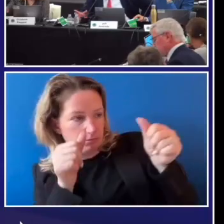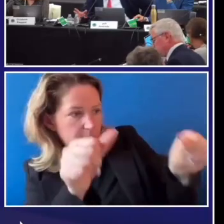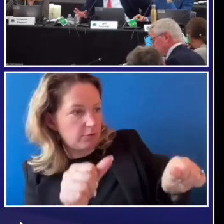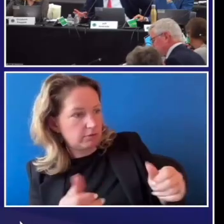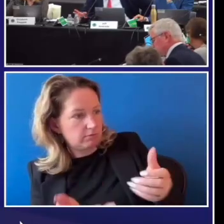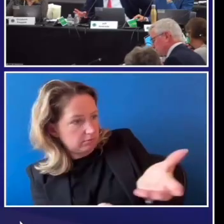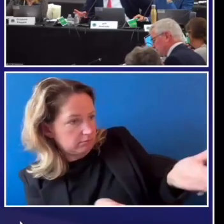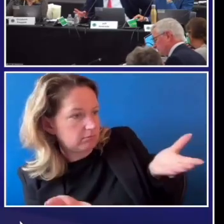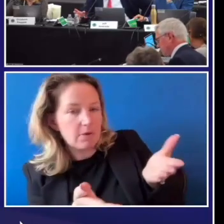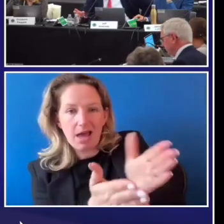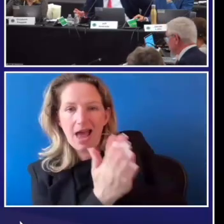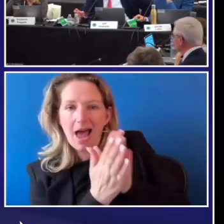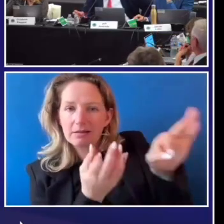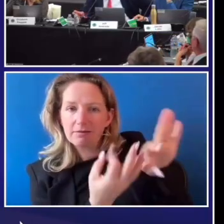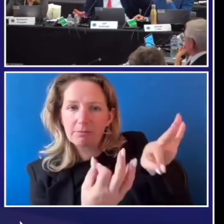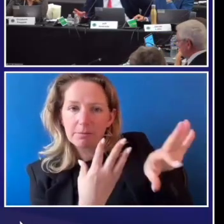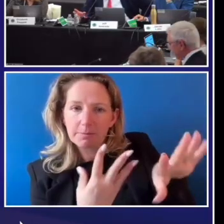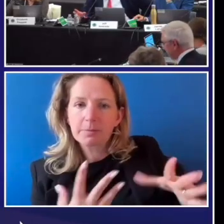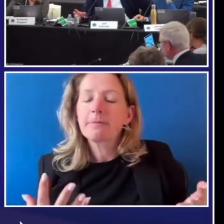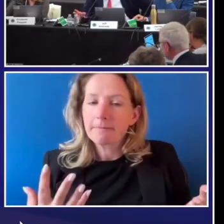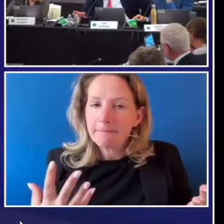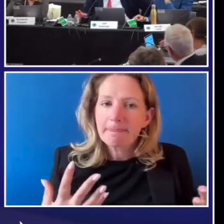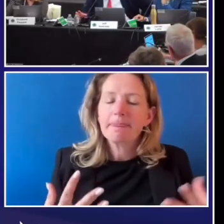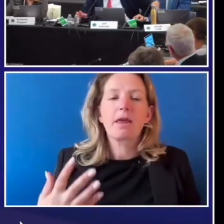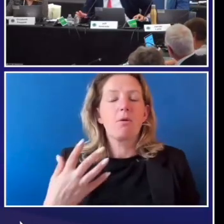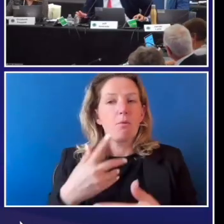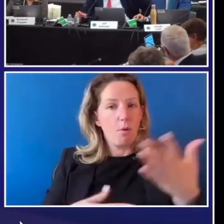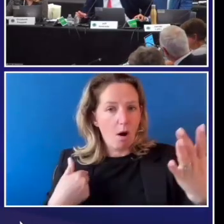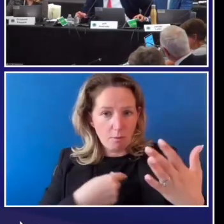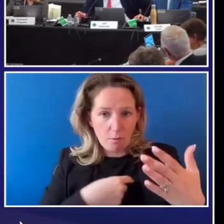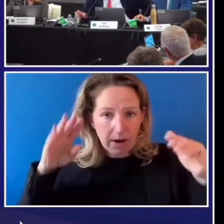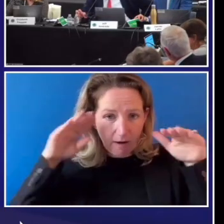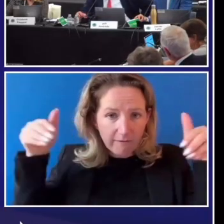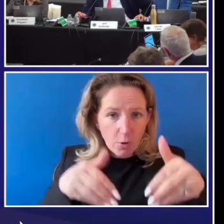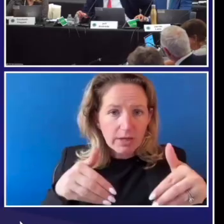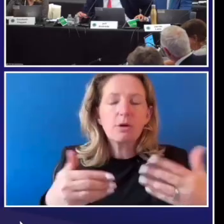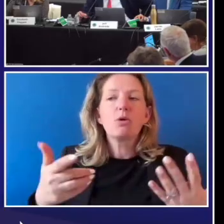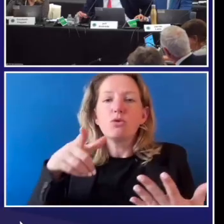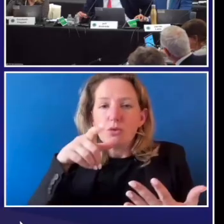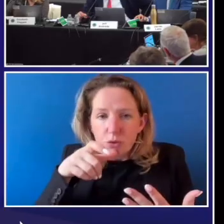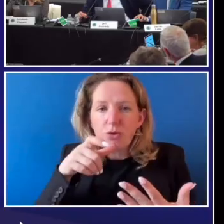but again, what we're, what we're focused on here is who's actually making the